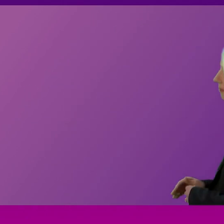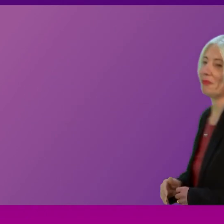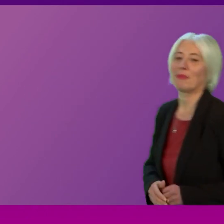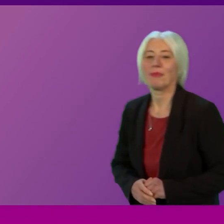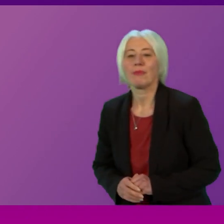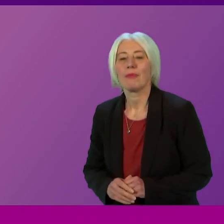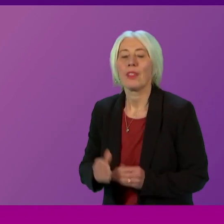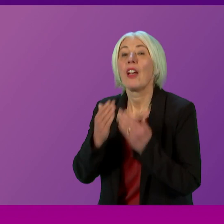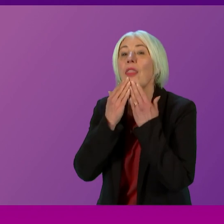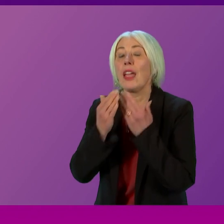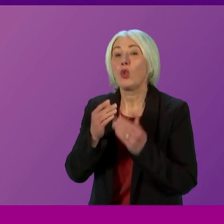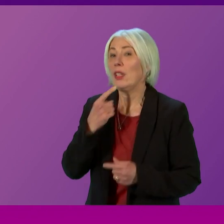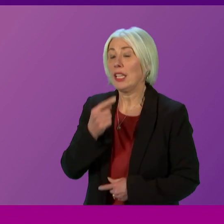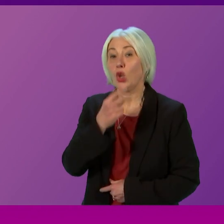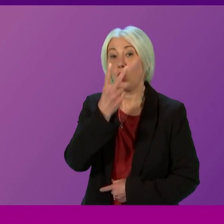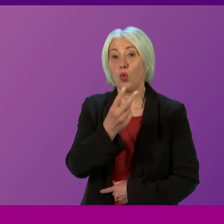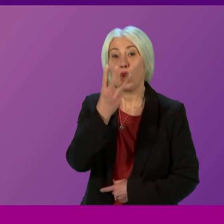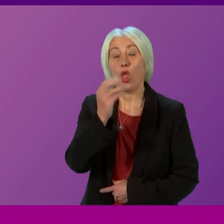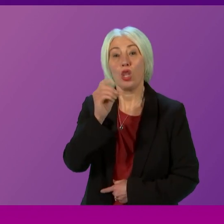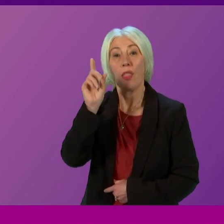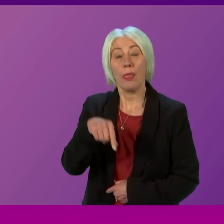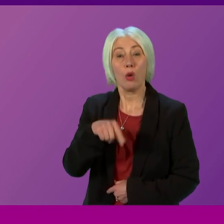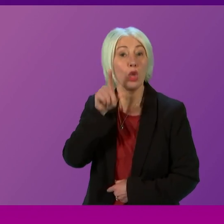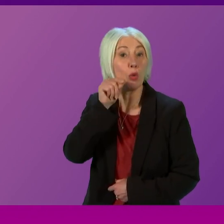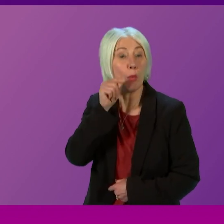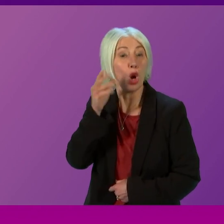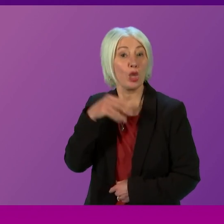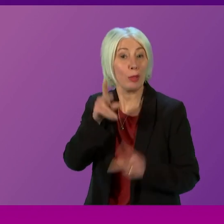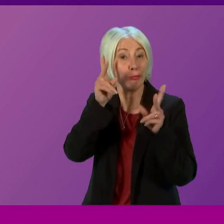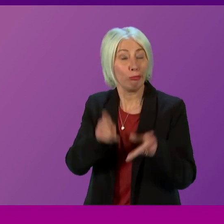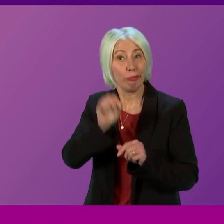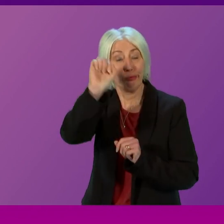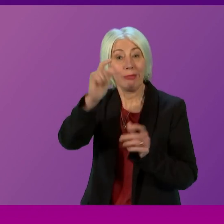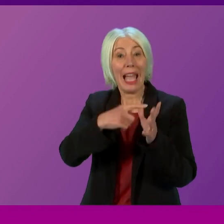It has been reported that 230,000 birds have been killed in Aberdeenshire following six